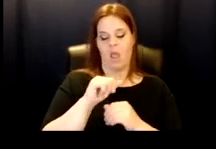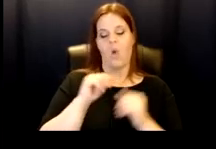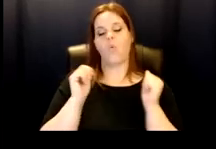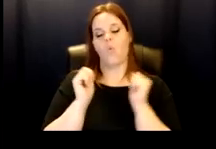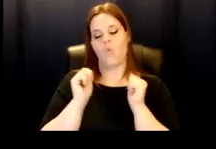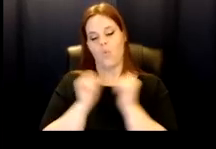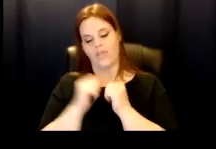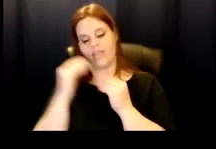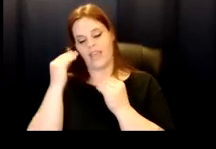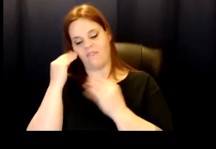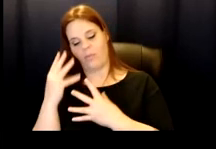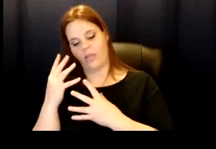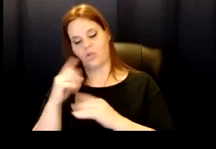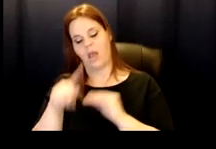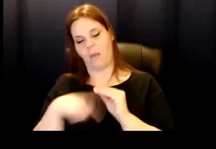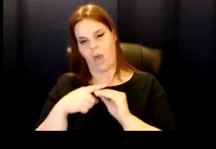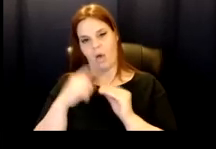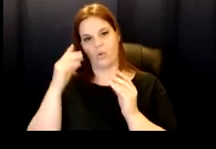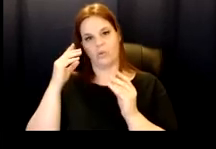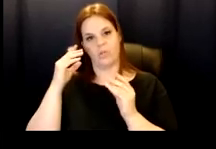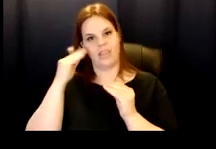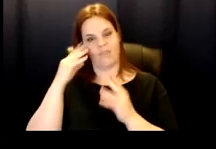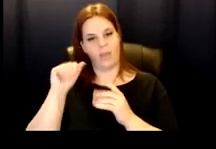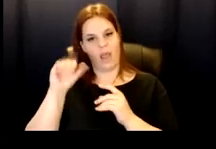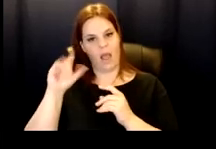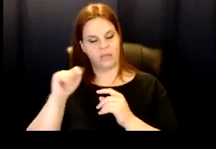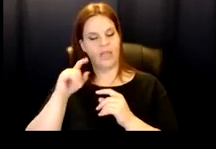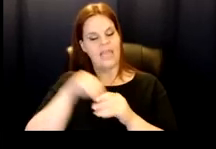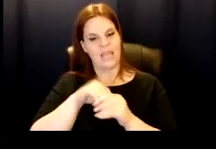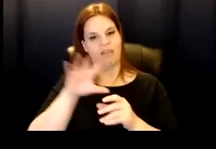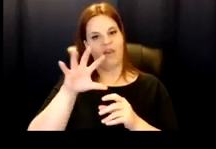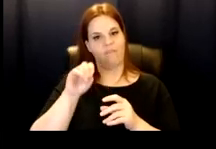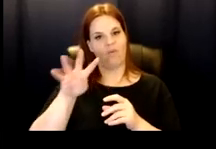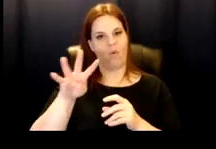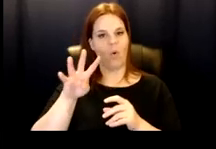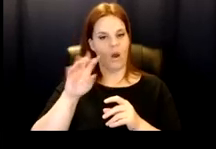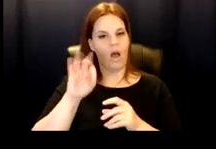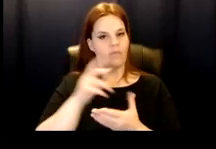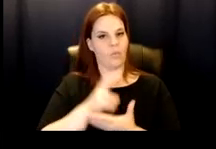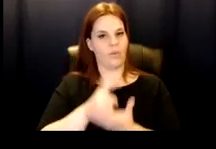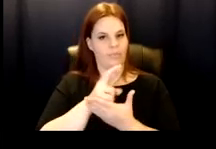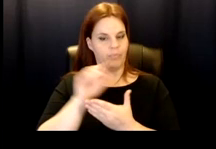Disabilities Education Act and Section 504 of the Rehabilitation Act. So when we are